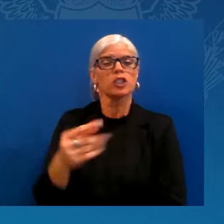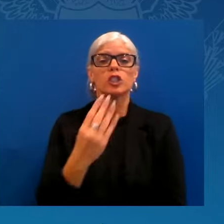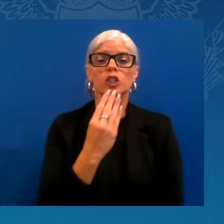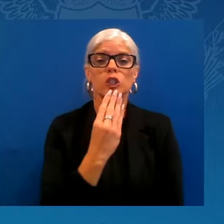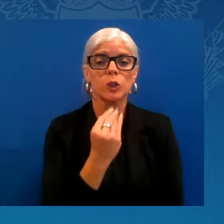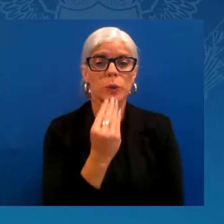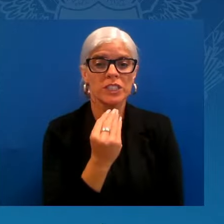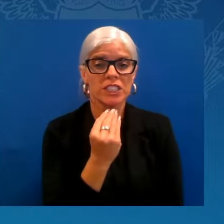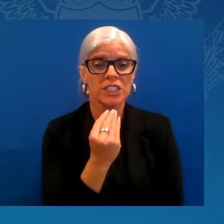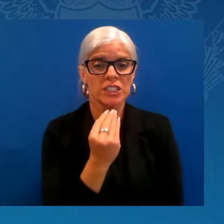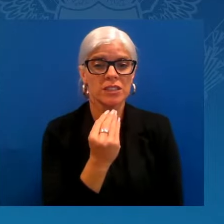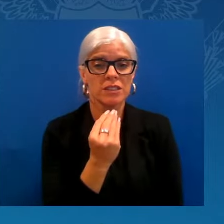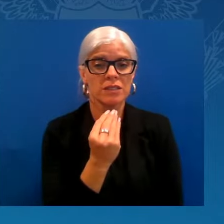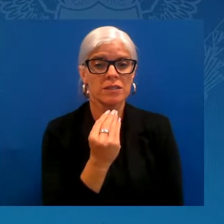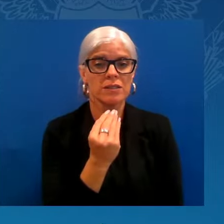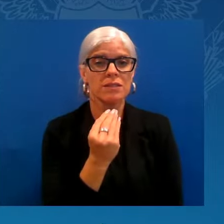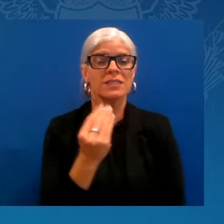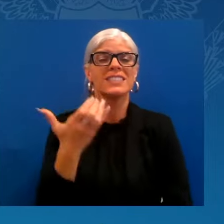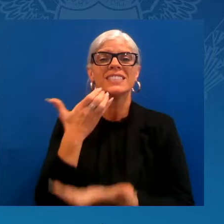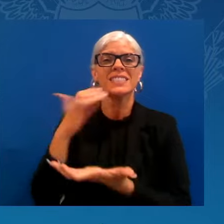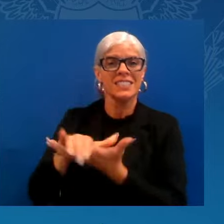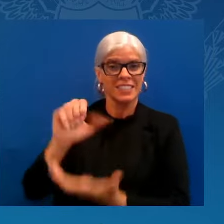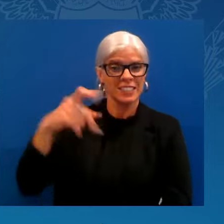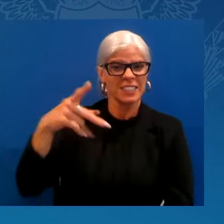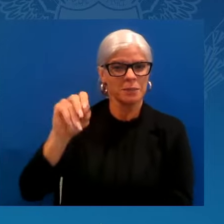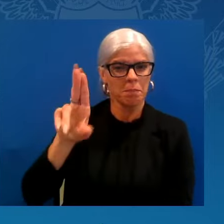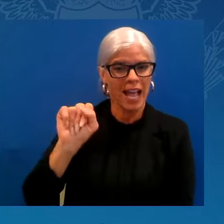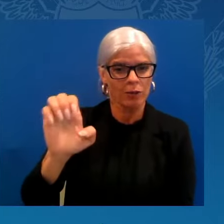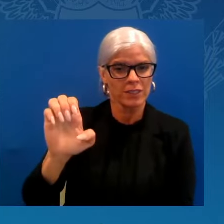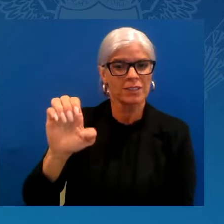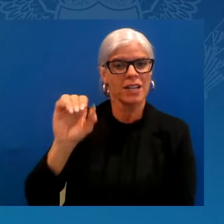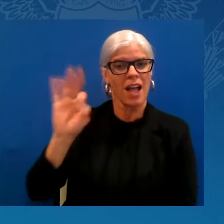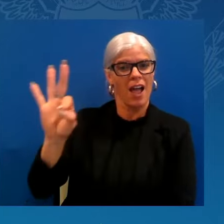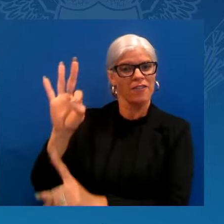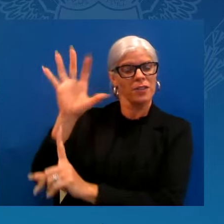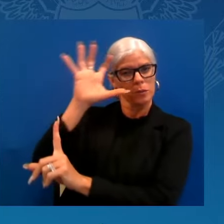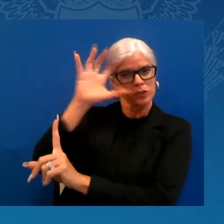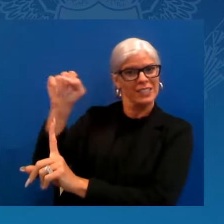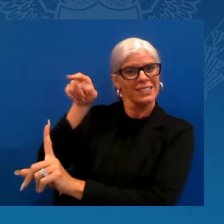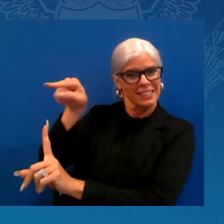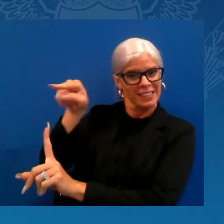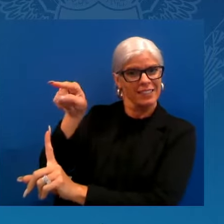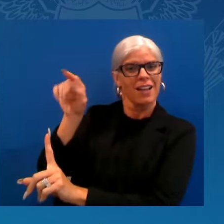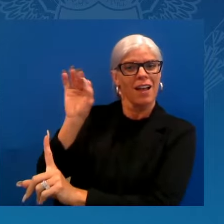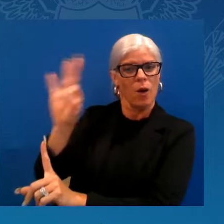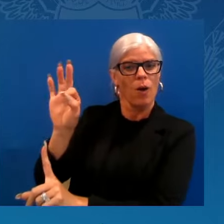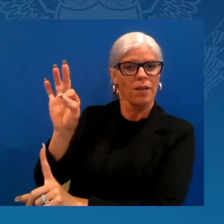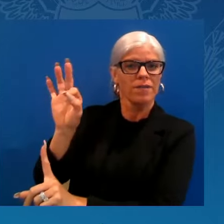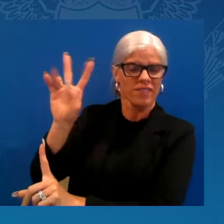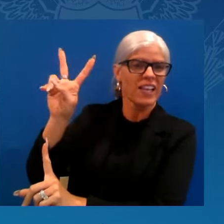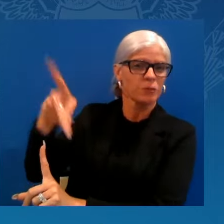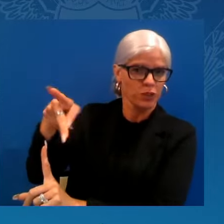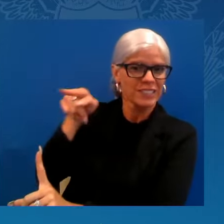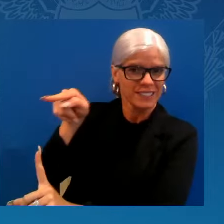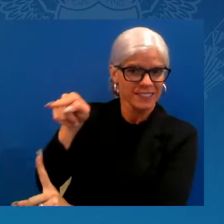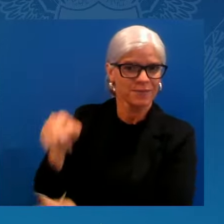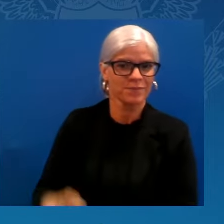And they just.